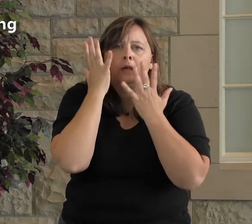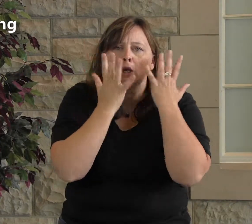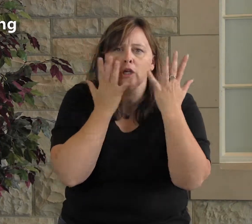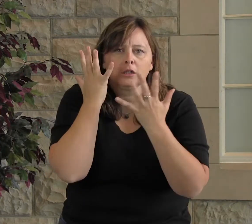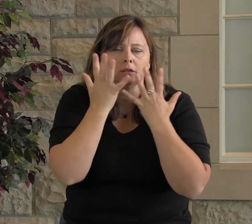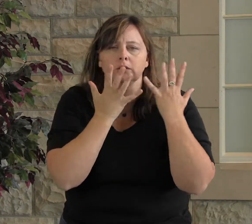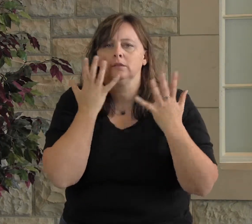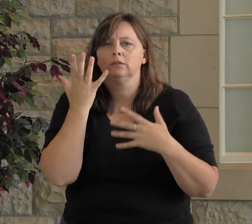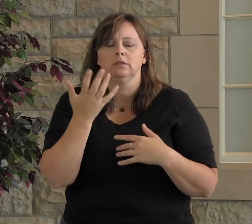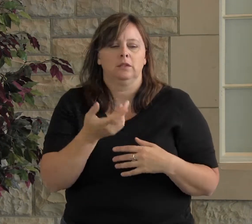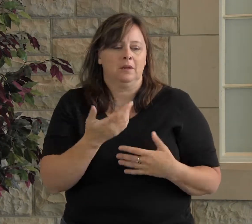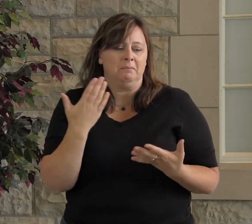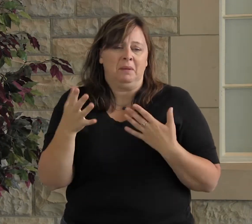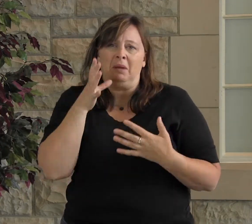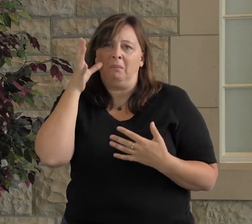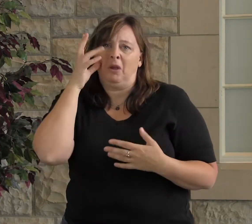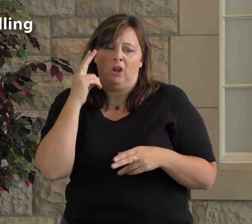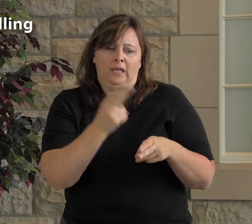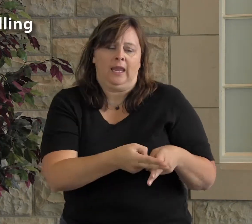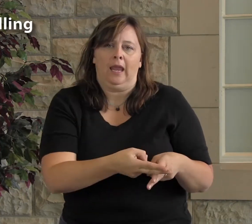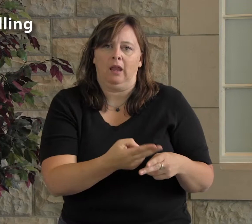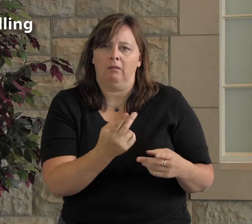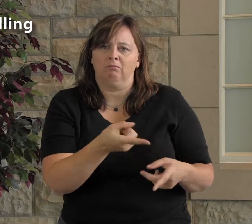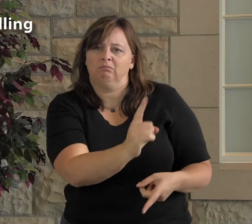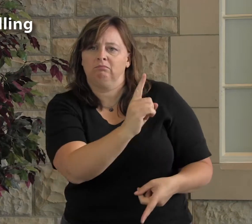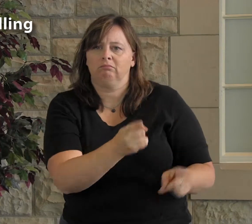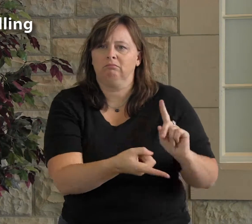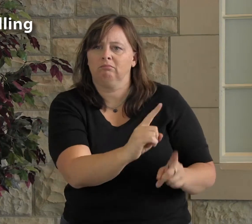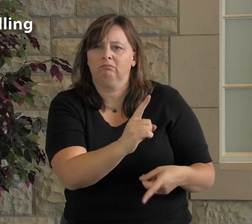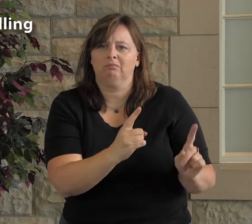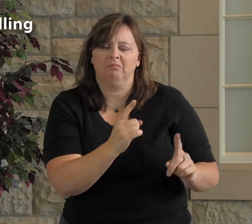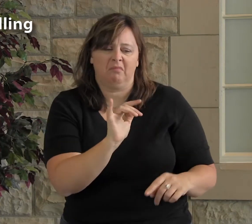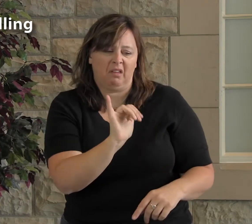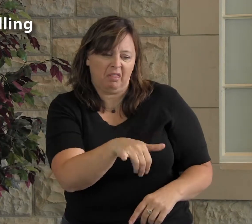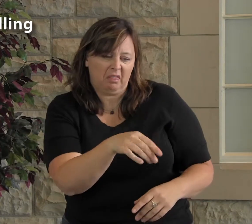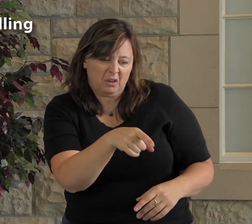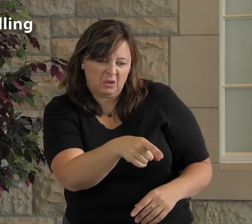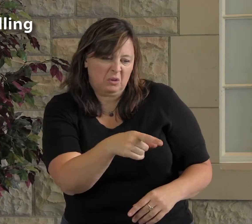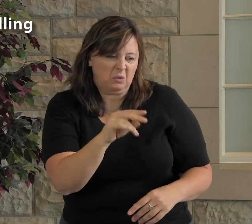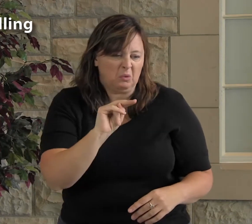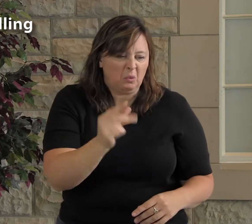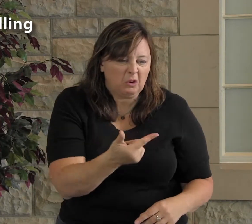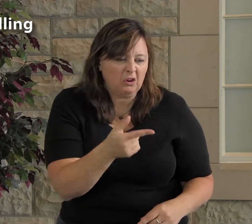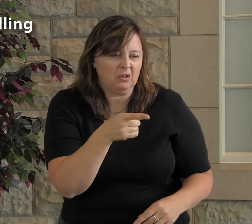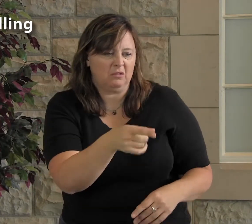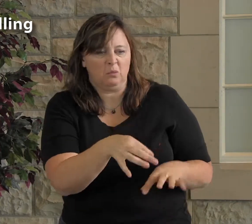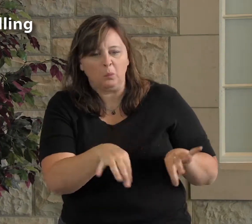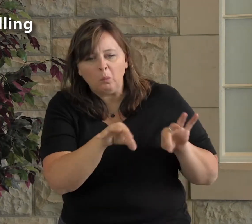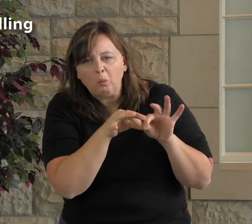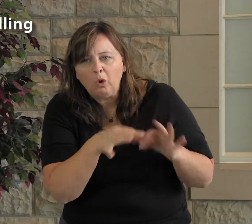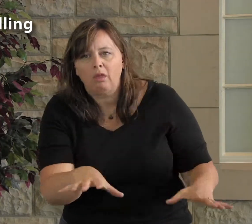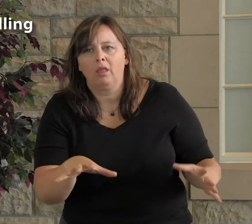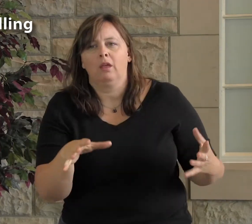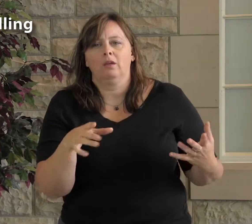maybe they feel embarrassed. Parents may call them names, tell them that they are no good,